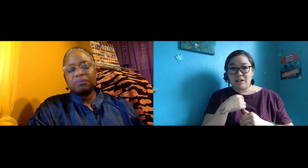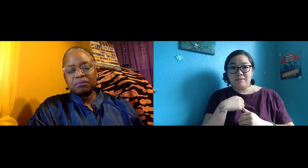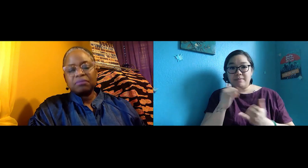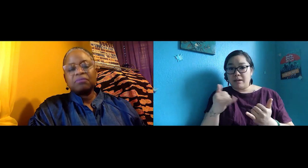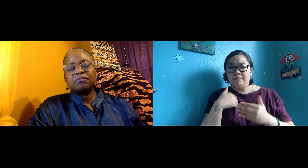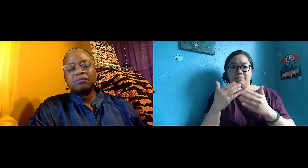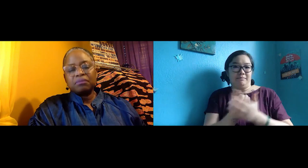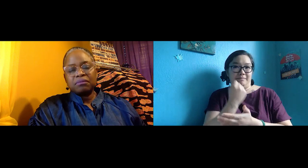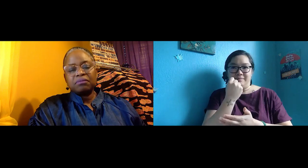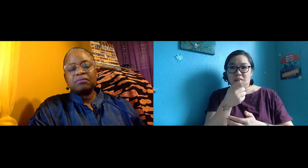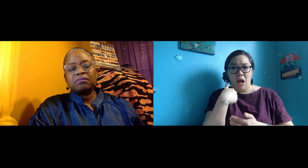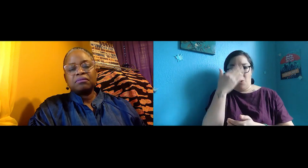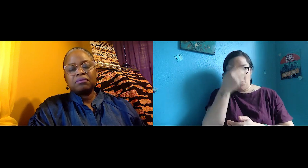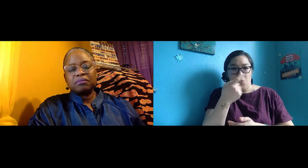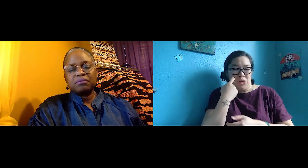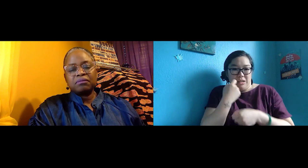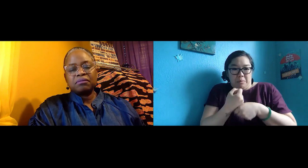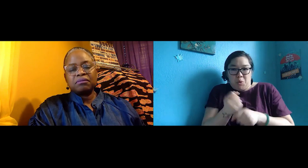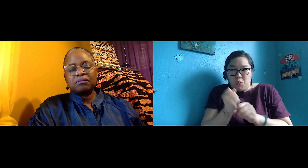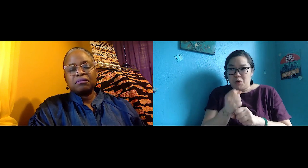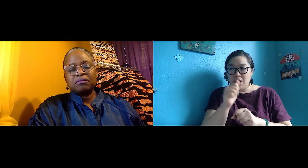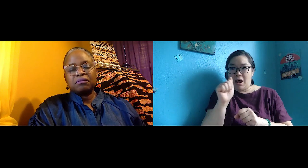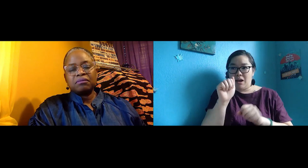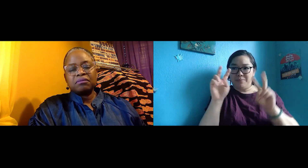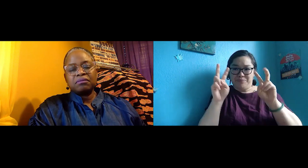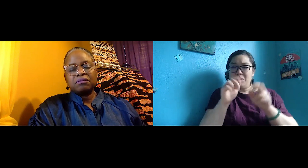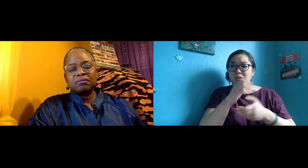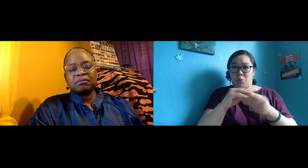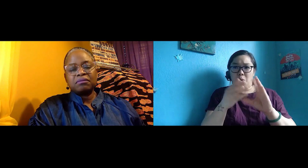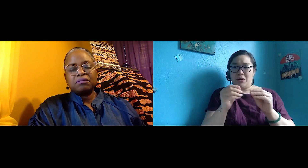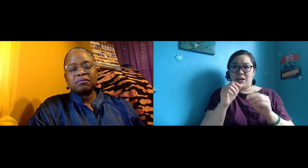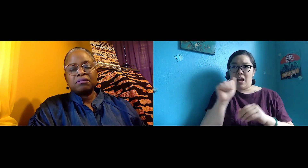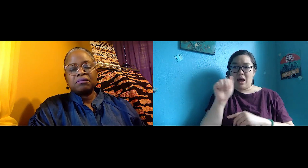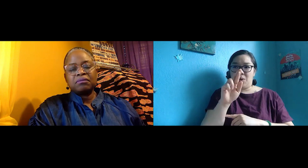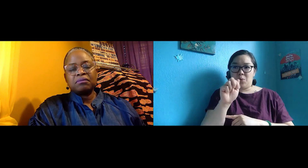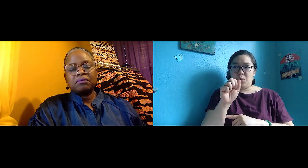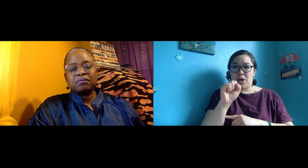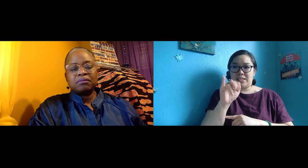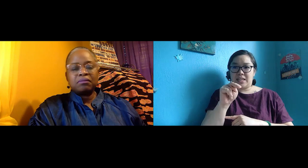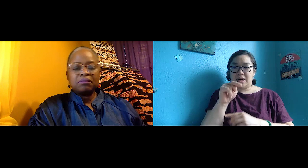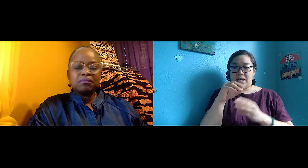community as well. Now, to start us off, I know that you recently produced "A Raisin in the Sun",